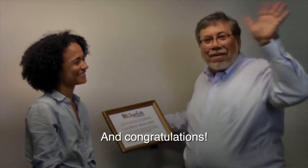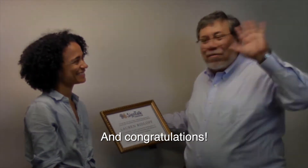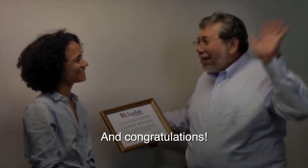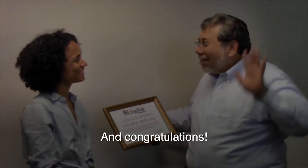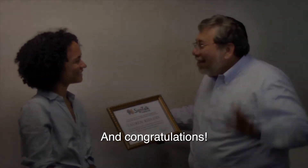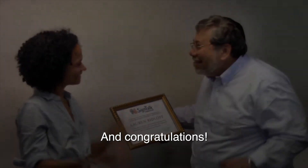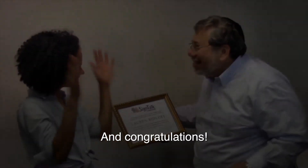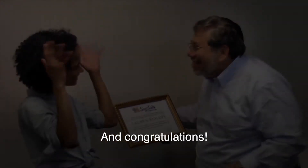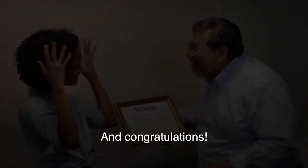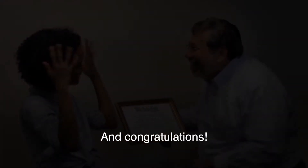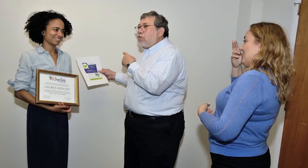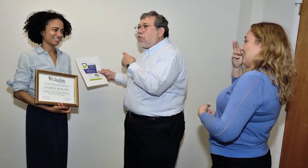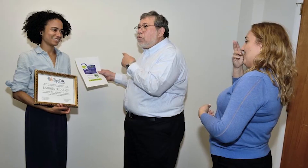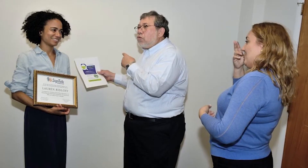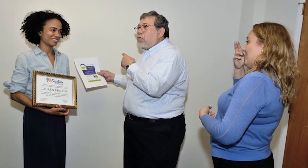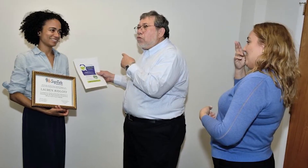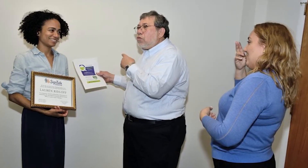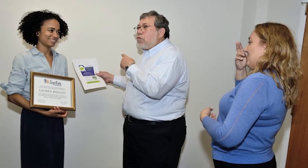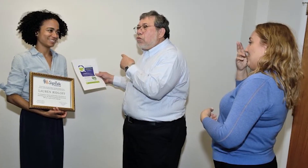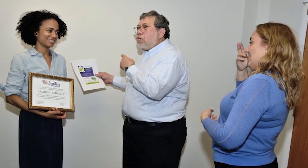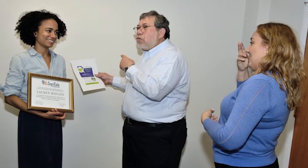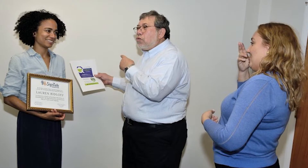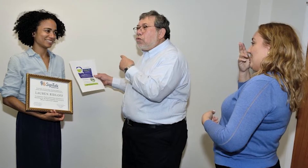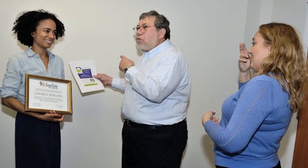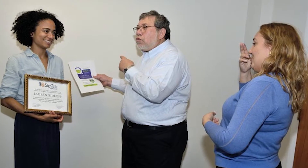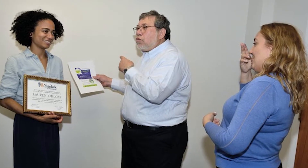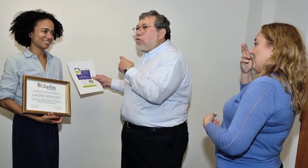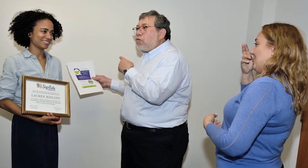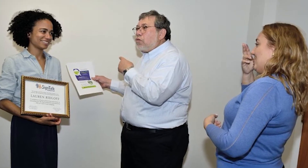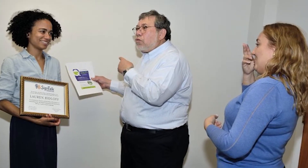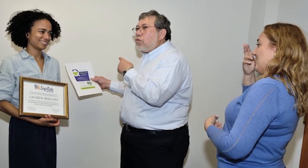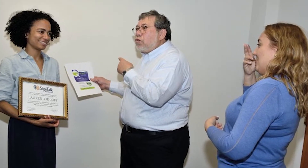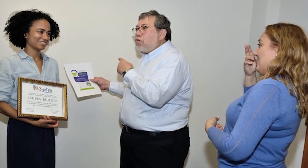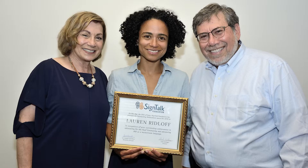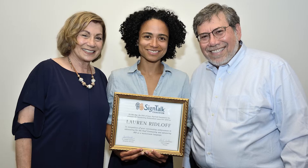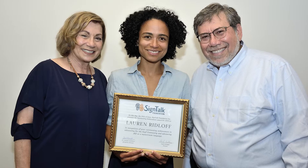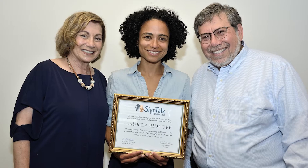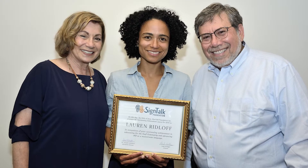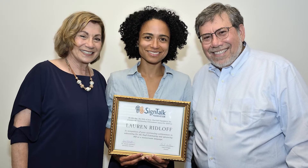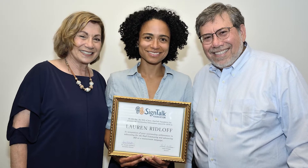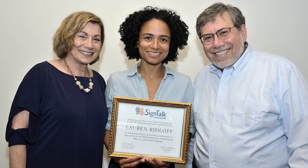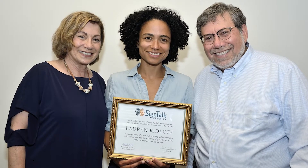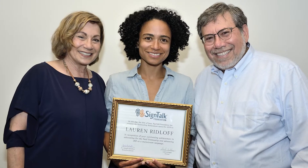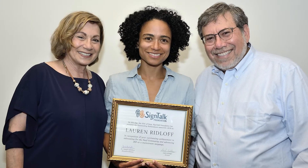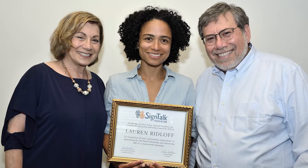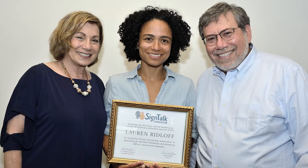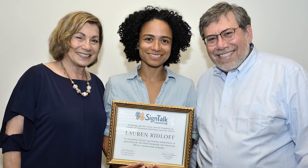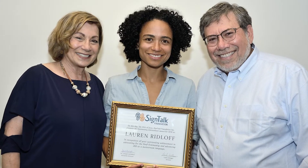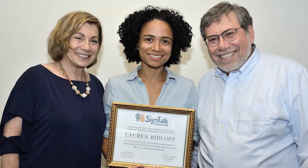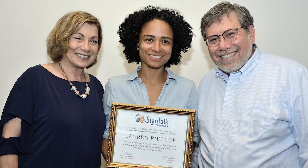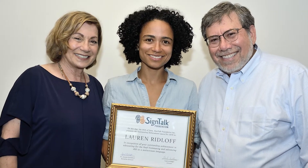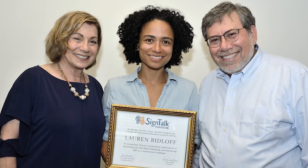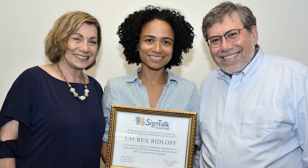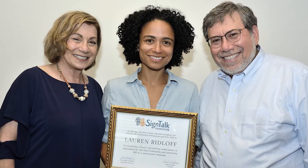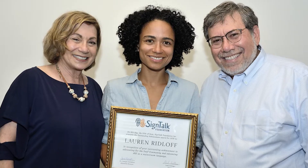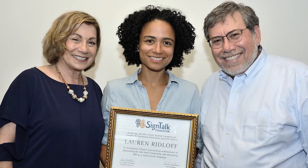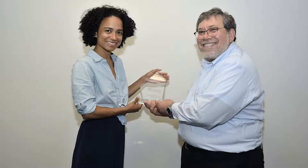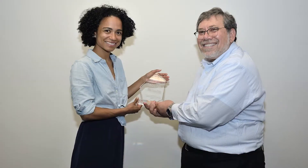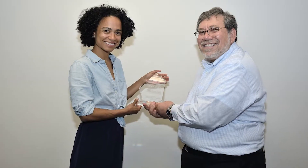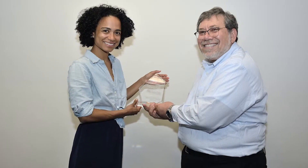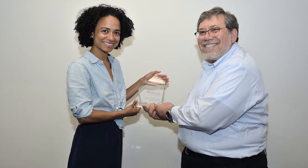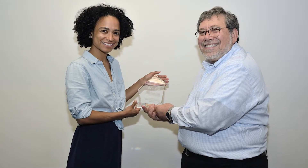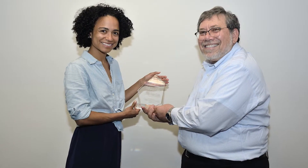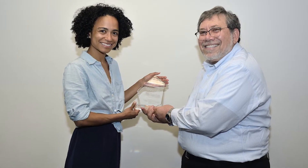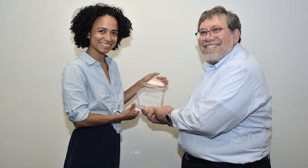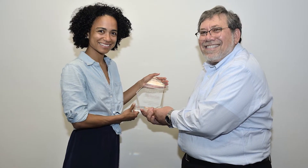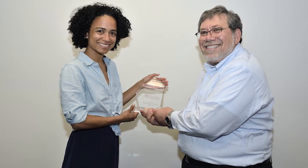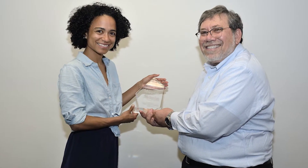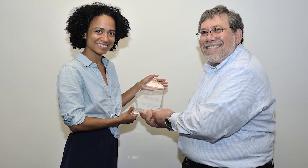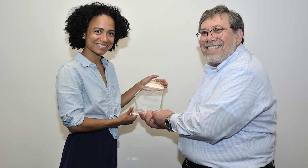And Congratulations!